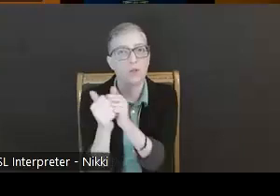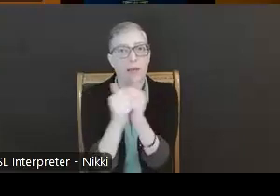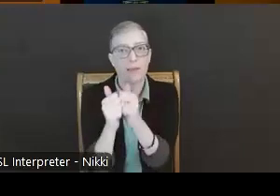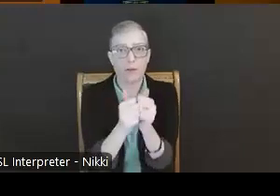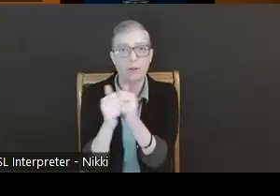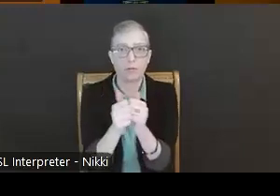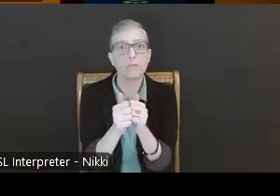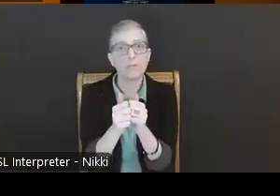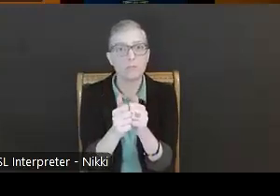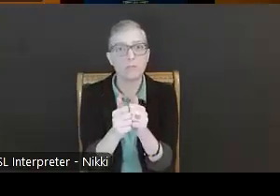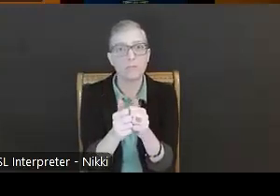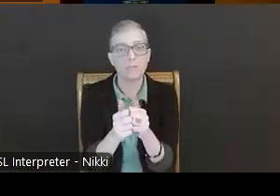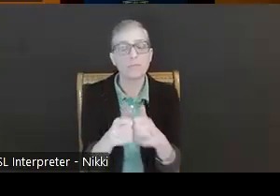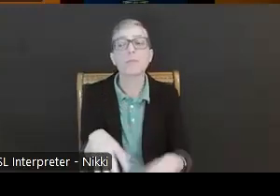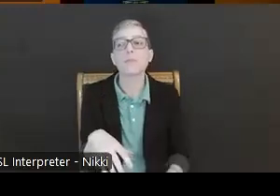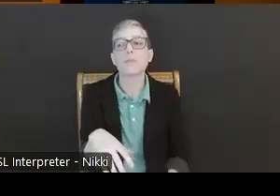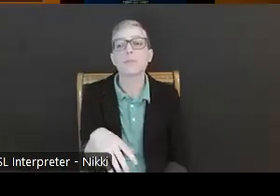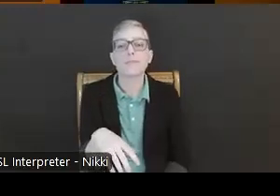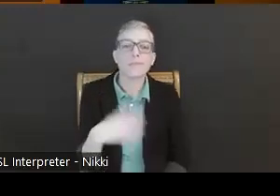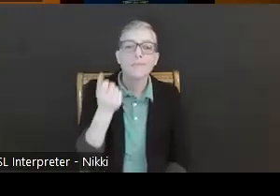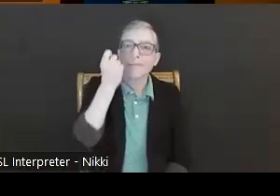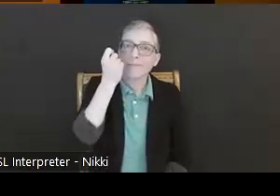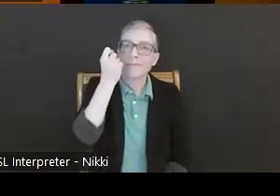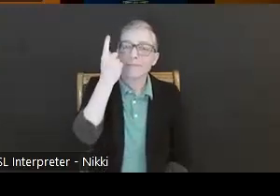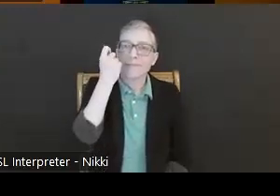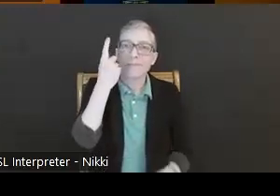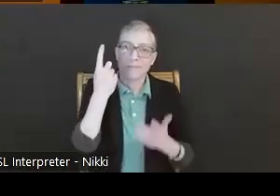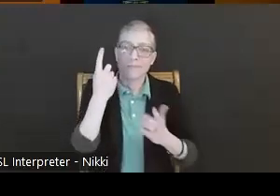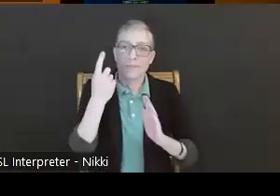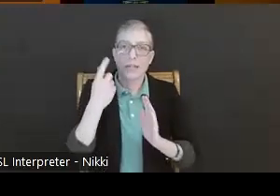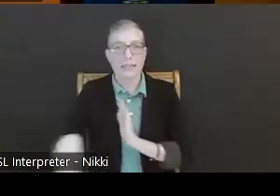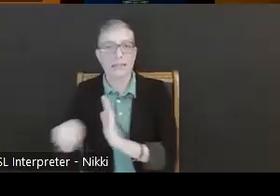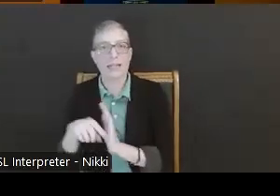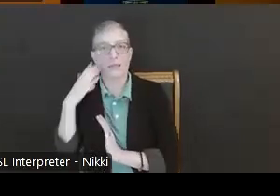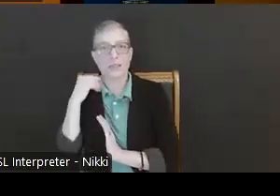but to to step out of that distress is also very subjective and it manifests very differently for